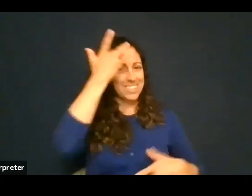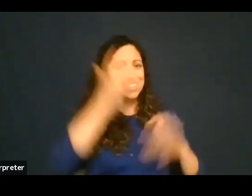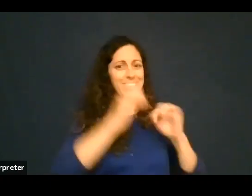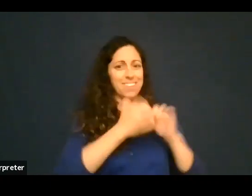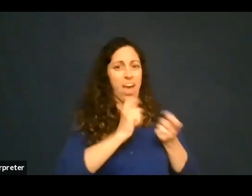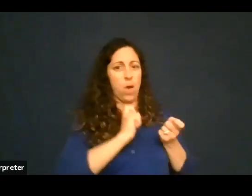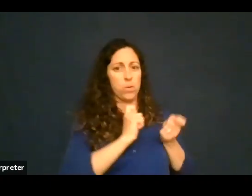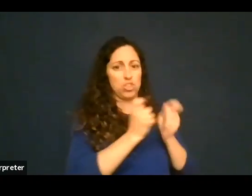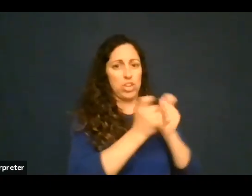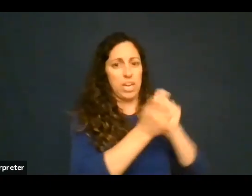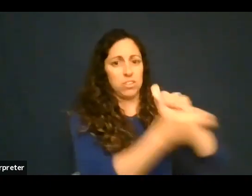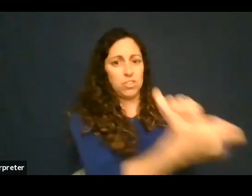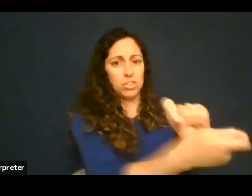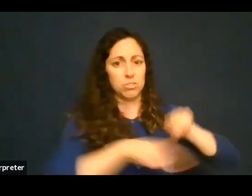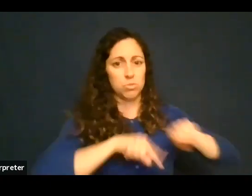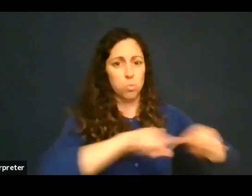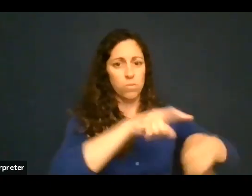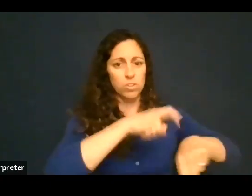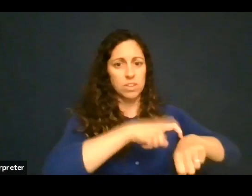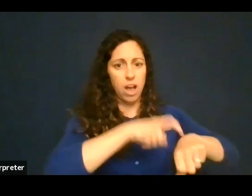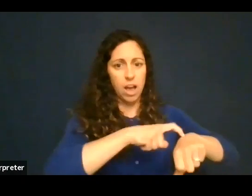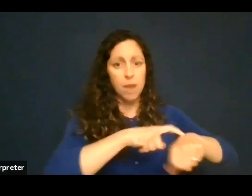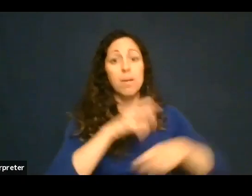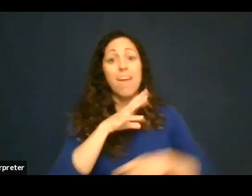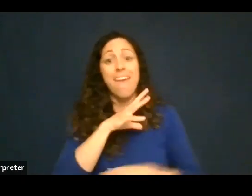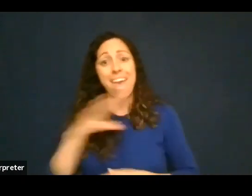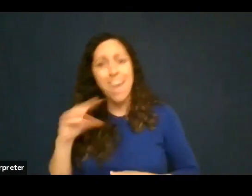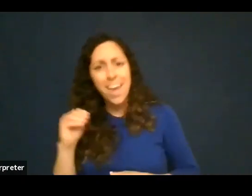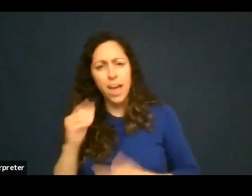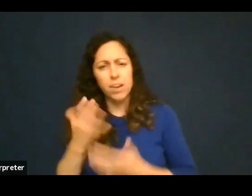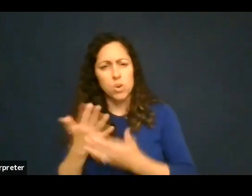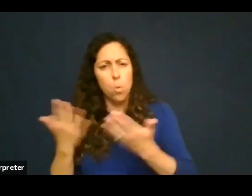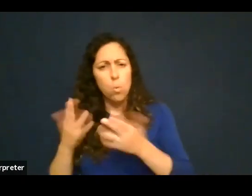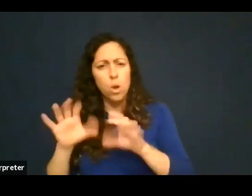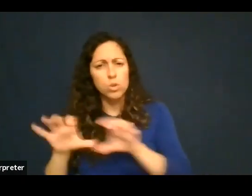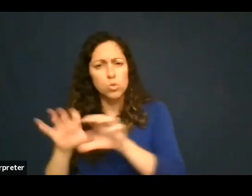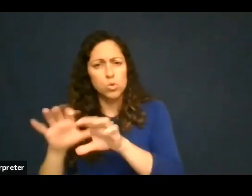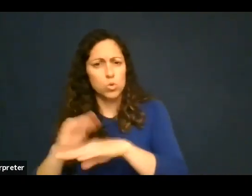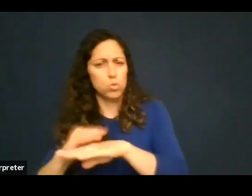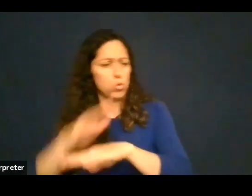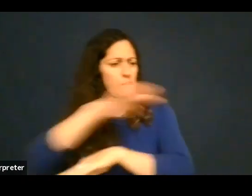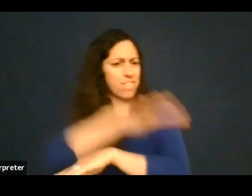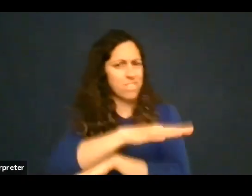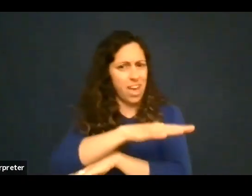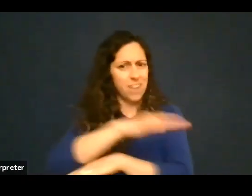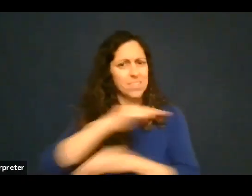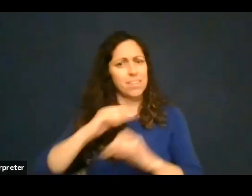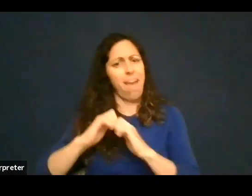are going to be the most useful and most significant to use in a clinical trial? You want to know that when you do